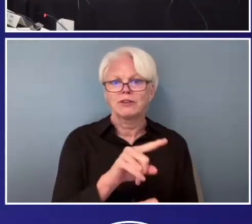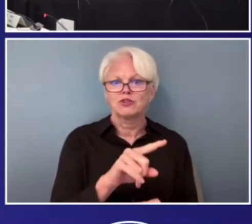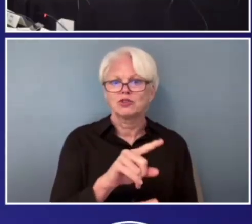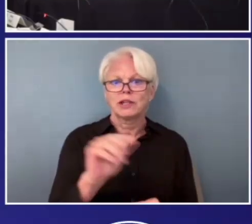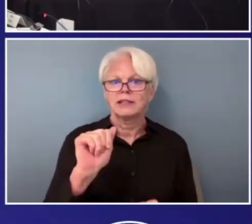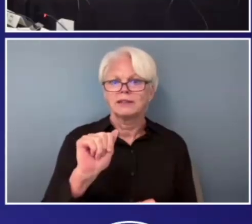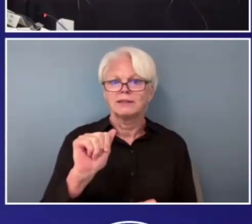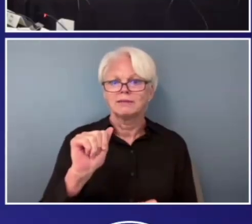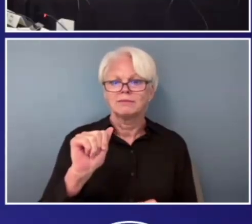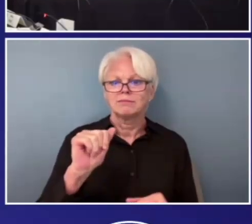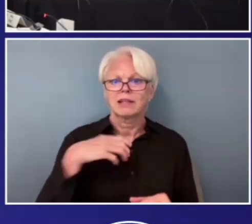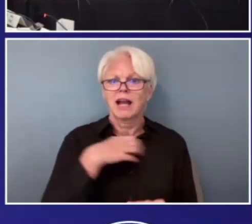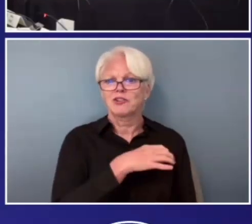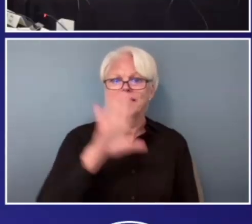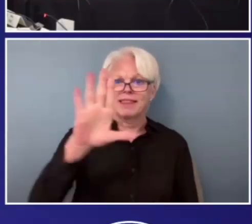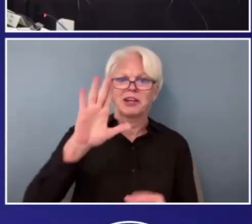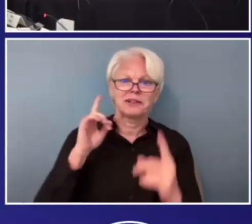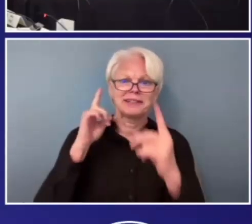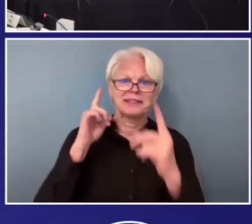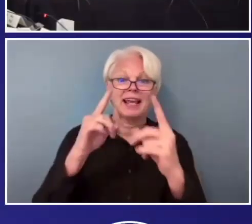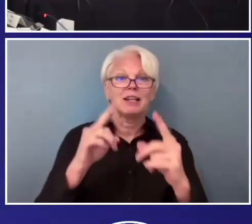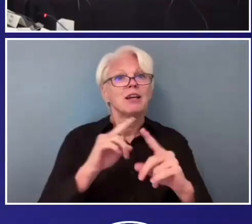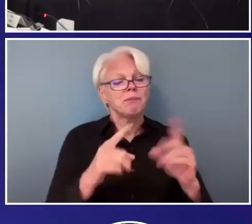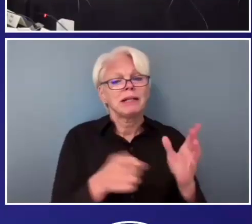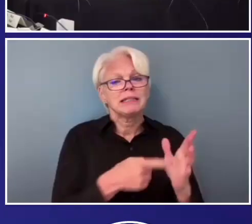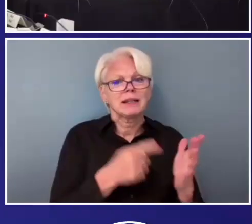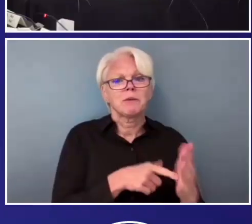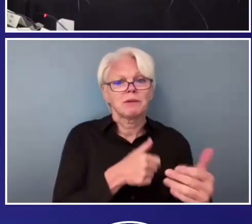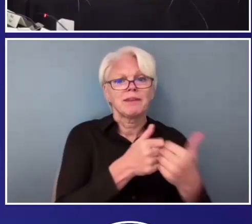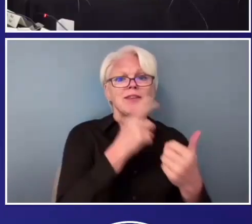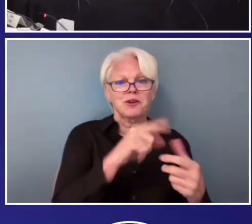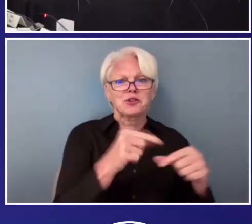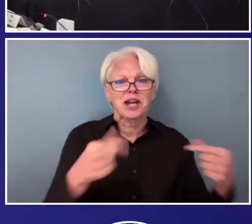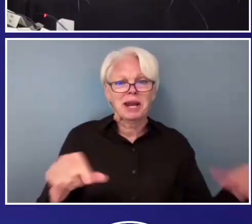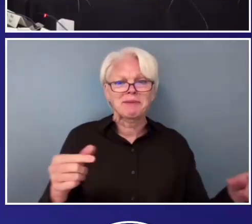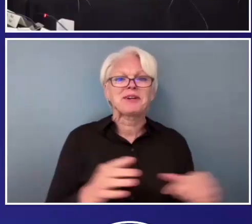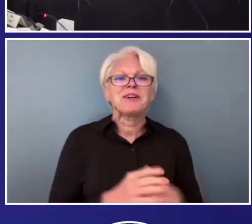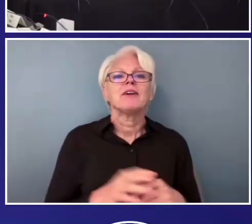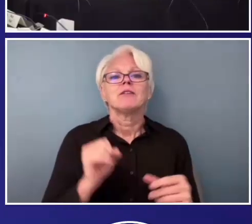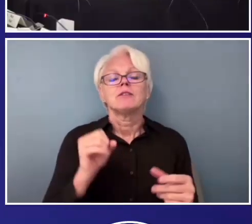So Scott, in the statute, it currently defines aggregate monthly